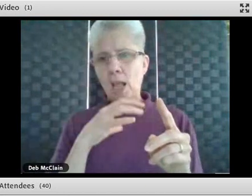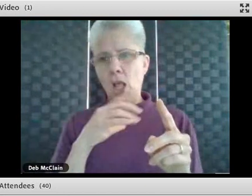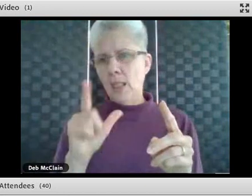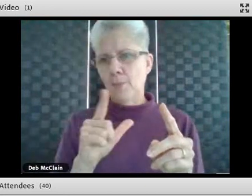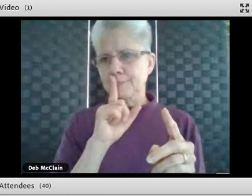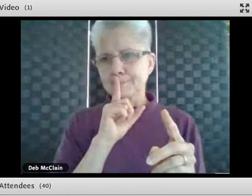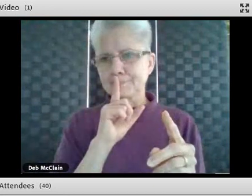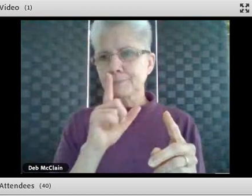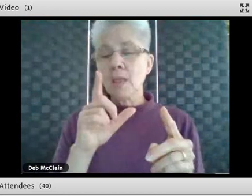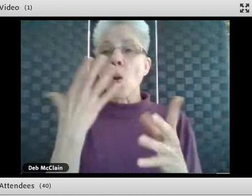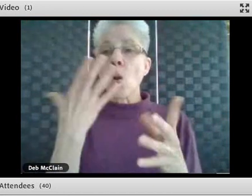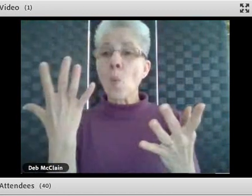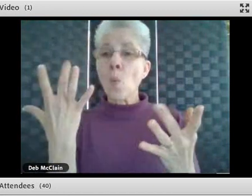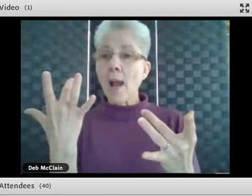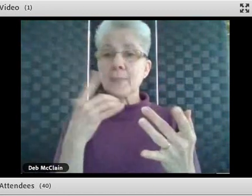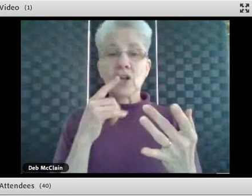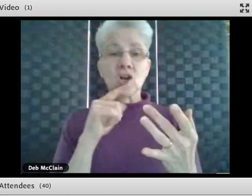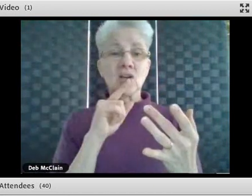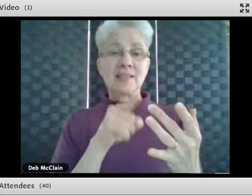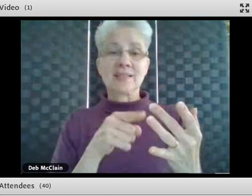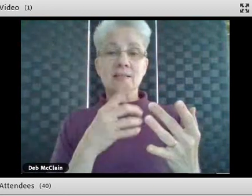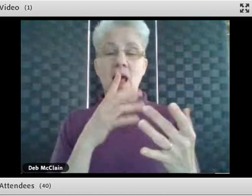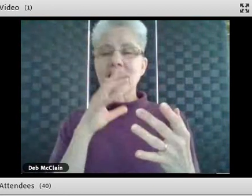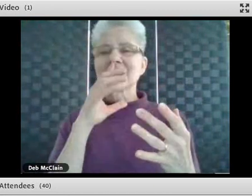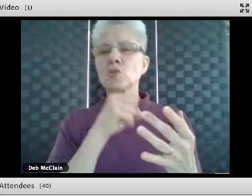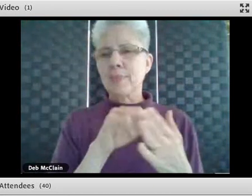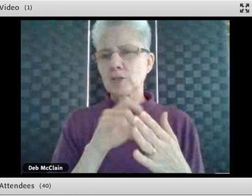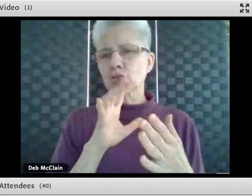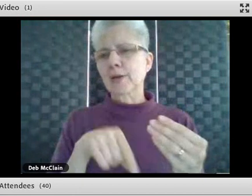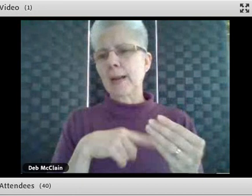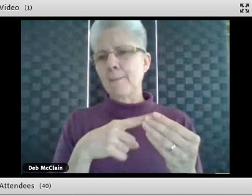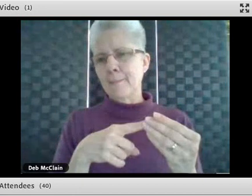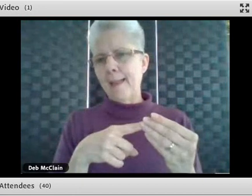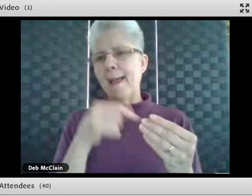because it's assumed that you're talking about a male librarian